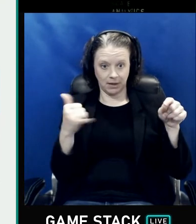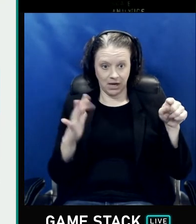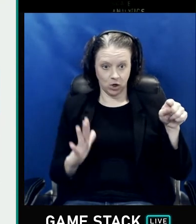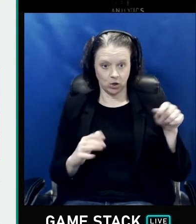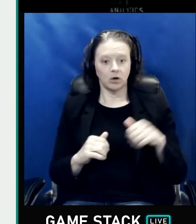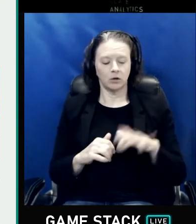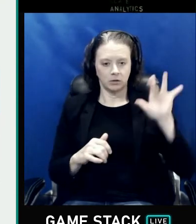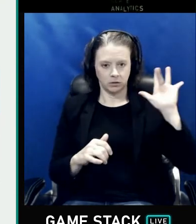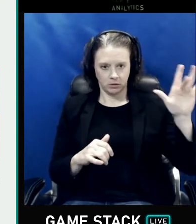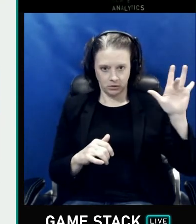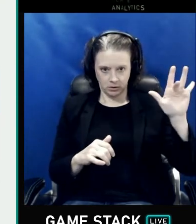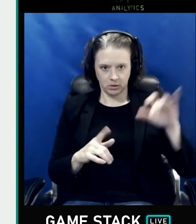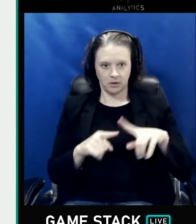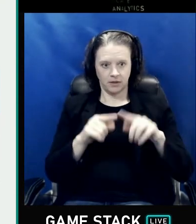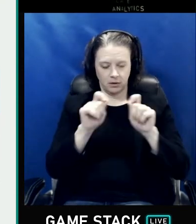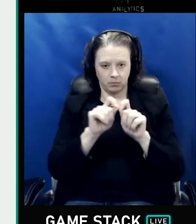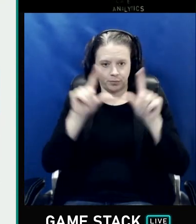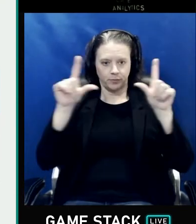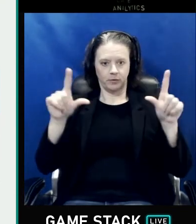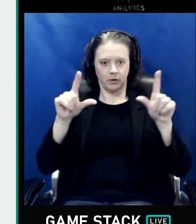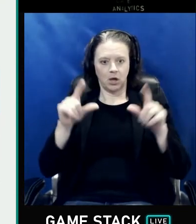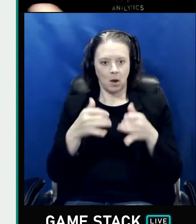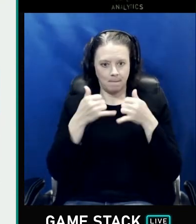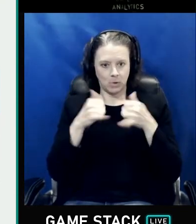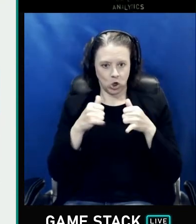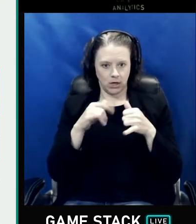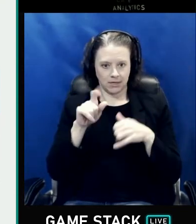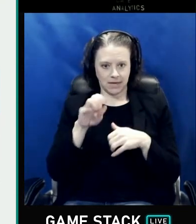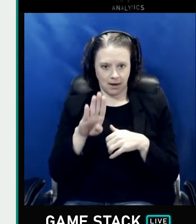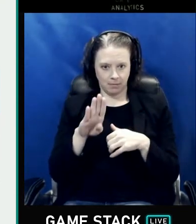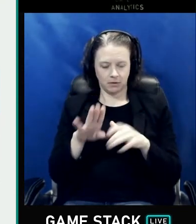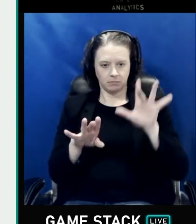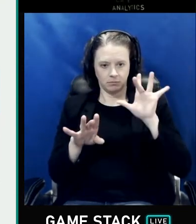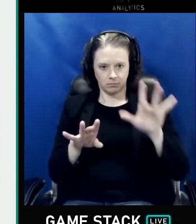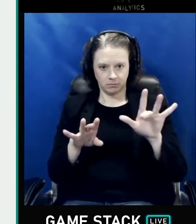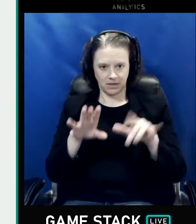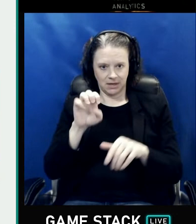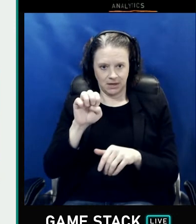and you'll see the Party tab. On the Party tab, you'll want to click Enable. Once you've clicked Enable, that's it.